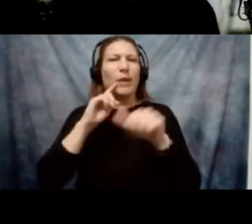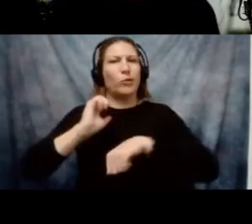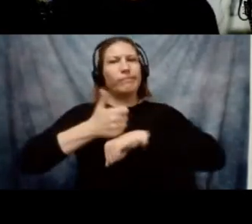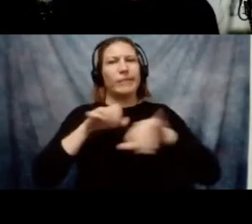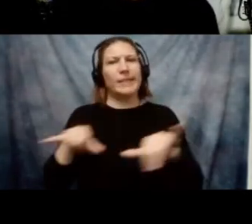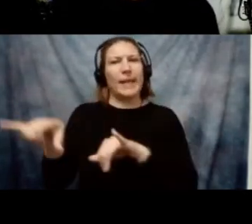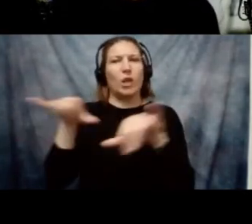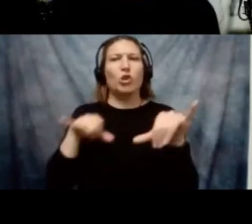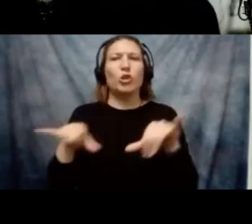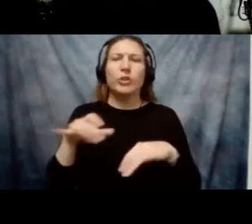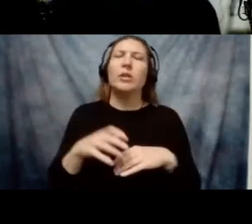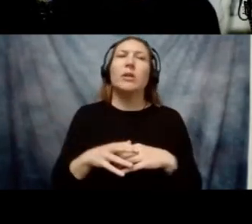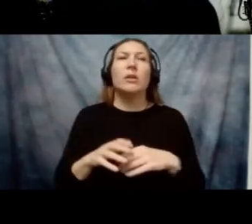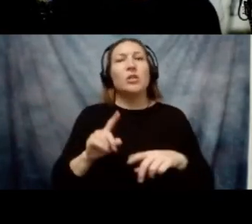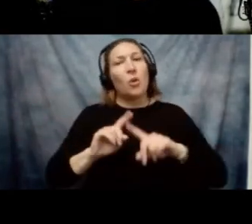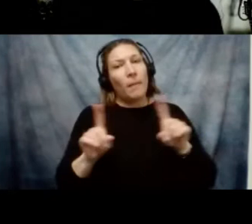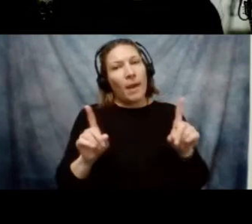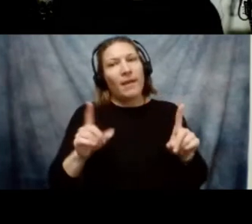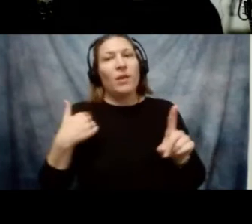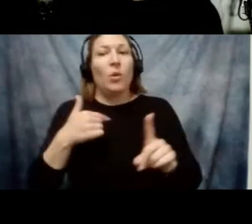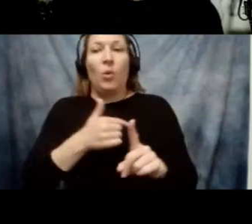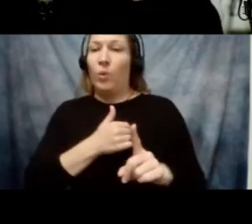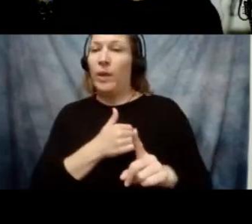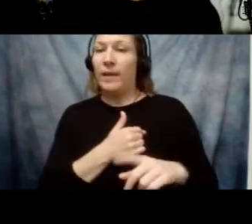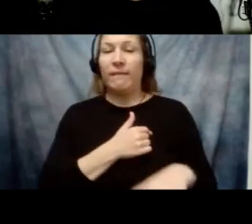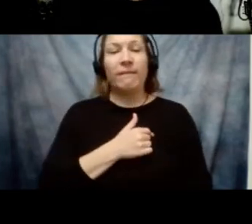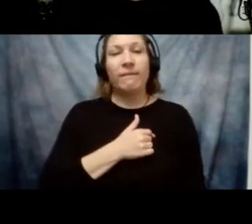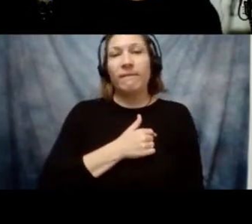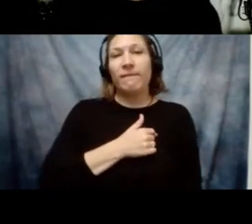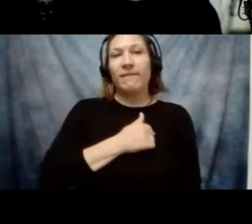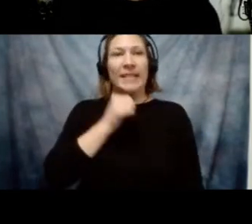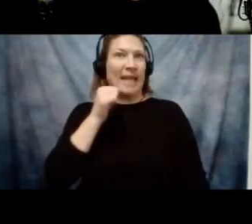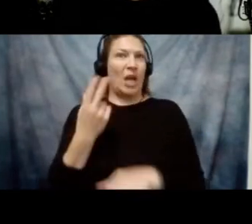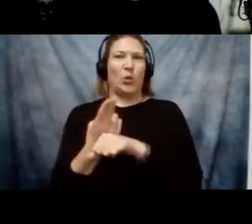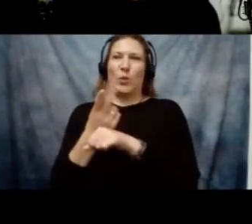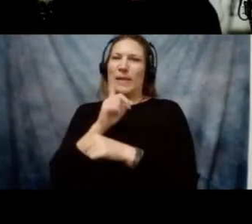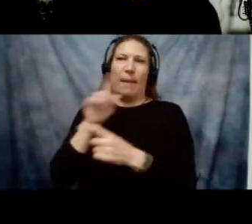want to offer any more opinions than that right right no thanks for that i've got one more that's